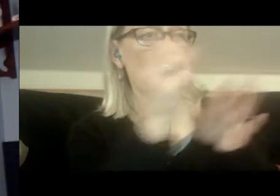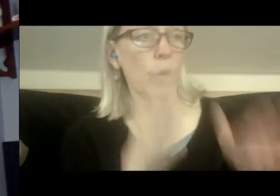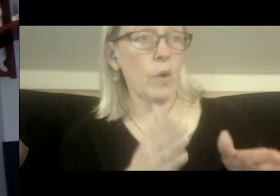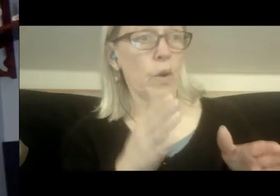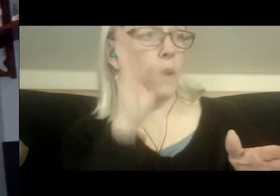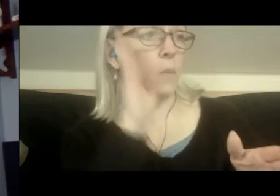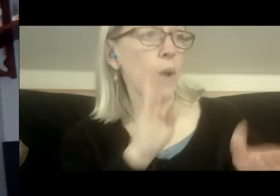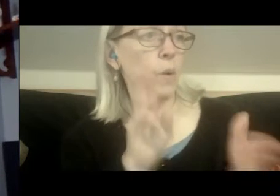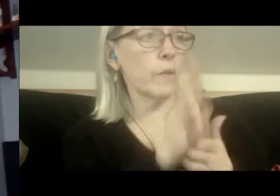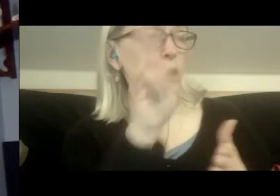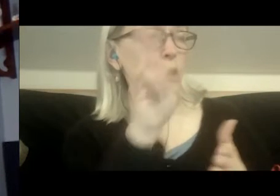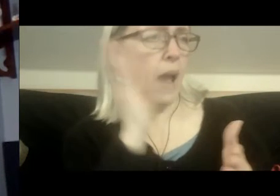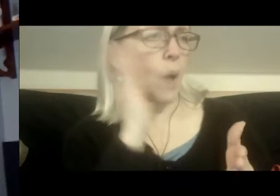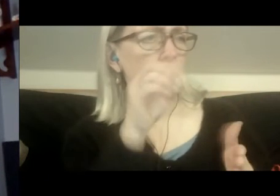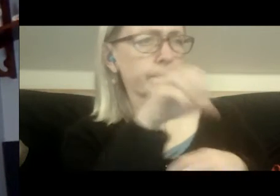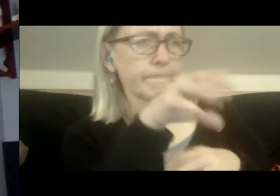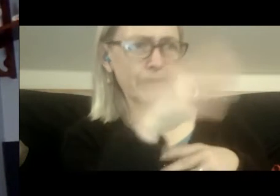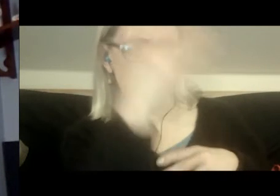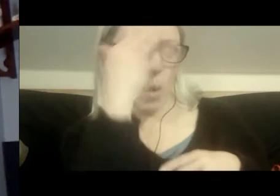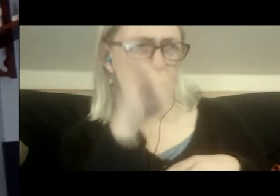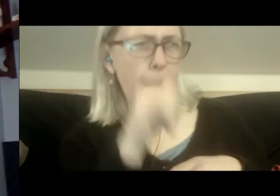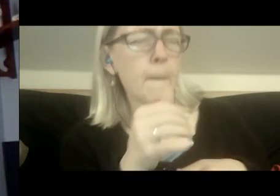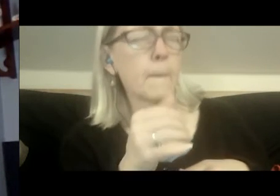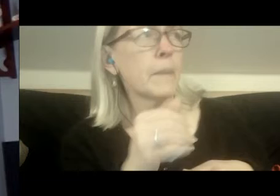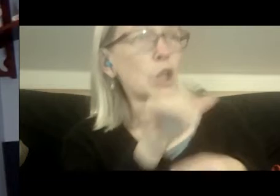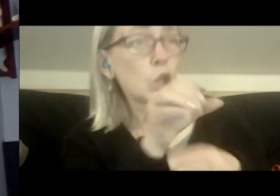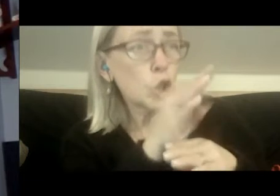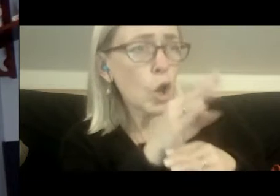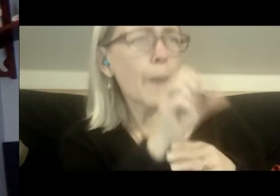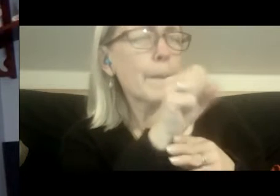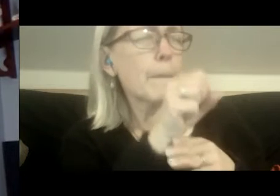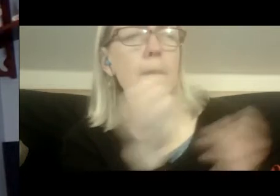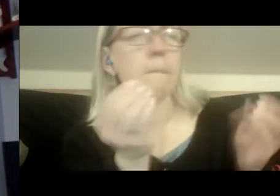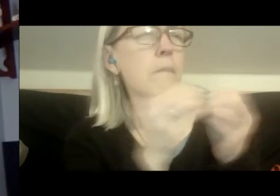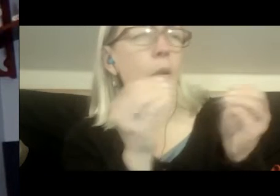It's a community. It's a family. You never have to look far to find a friendly face.